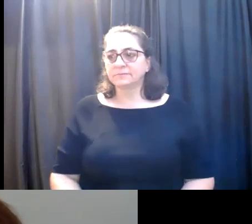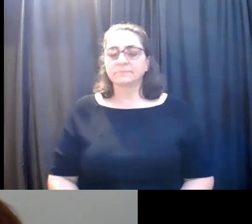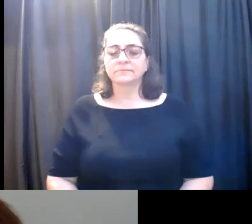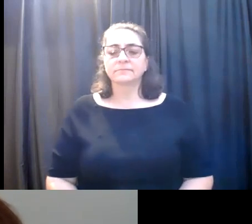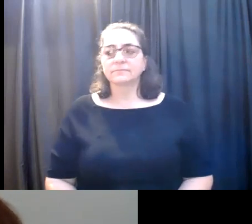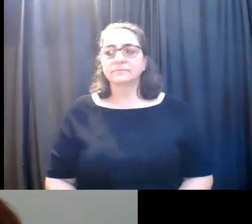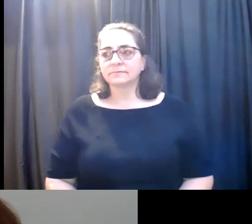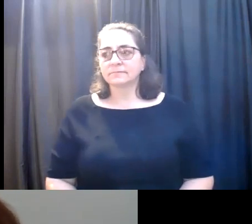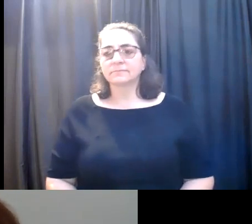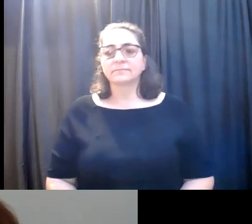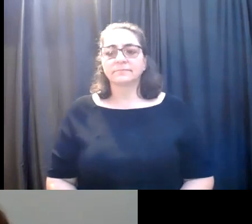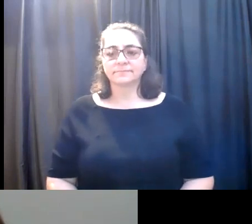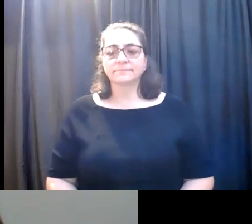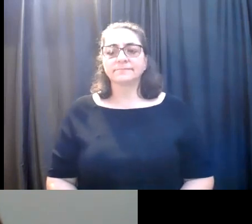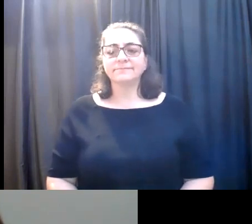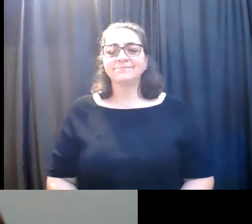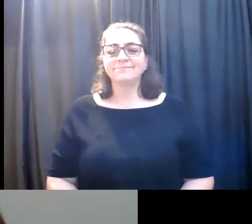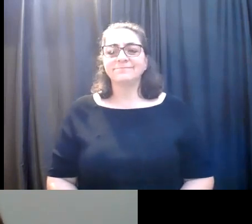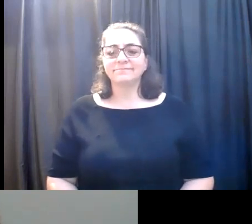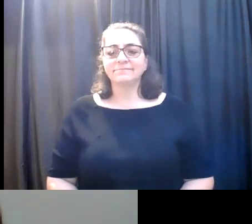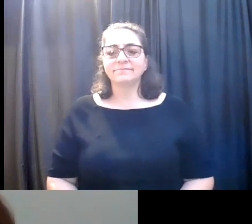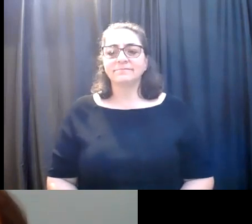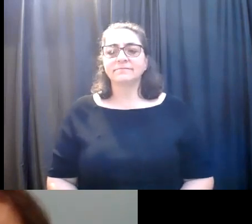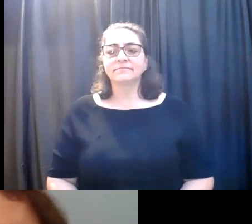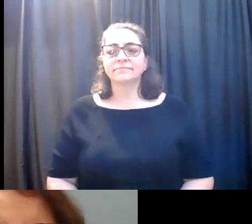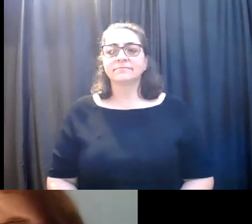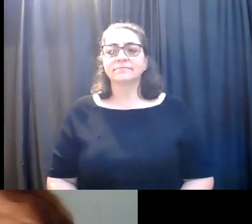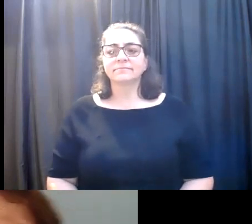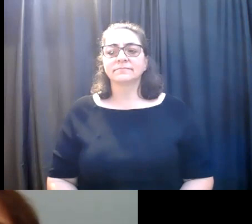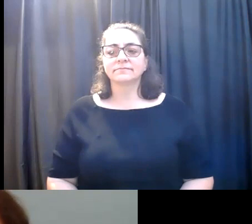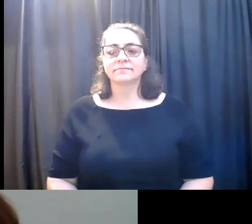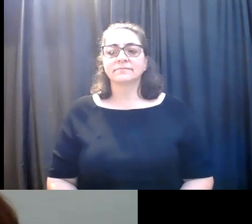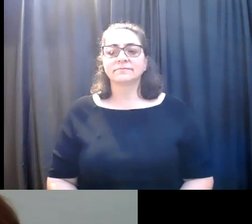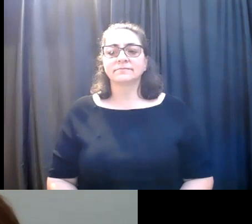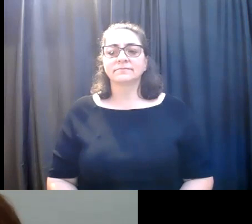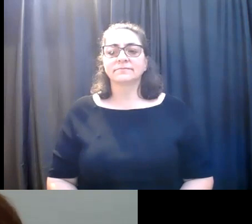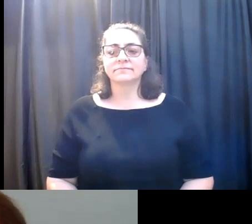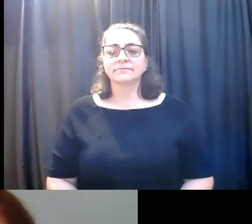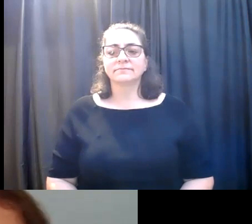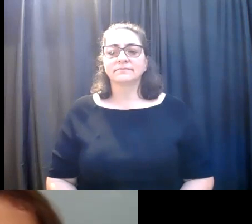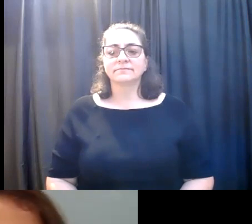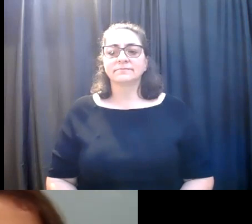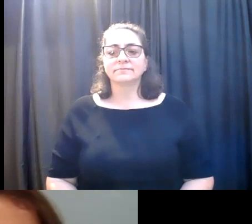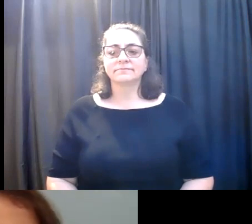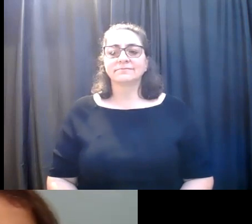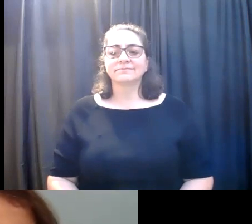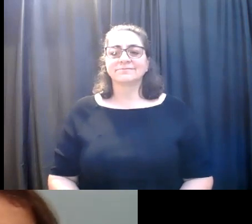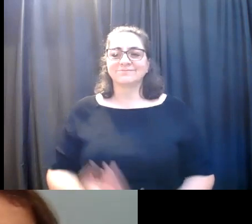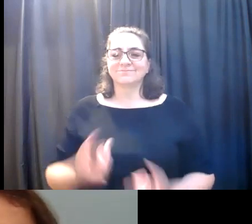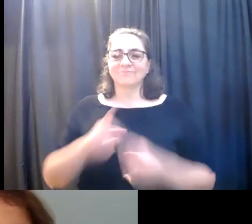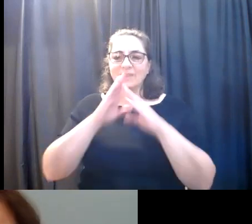the visit and post visit is probably from these times that will continue. It's really helpful